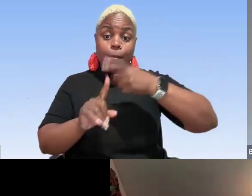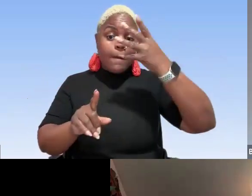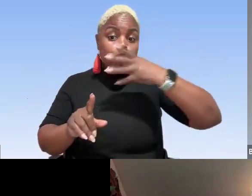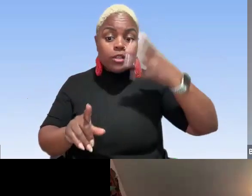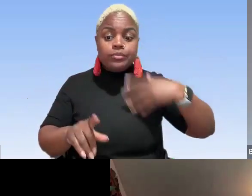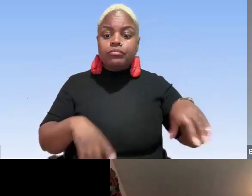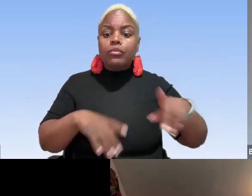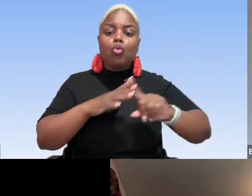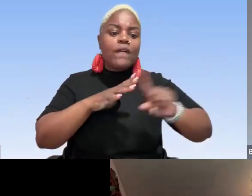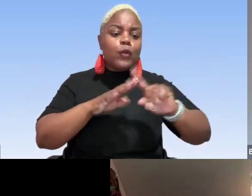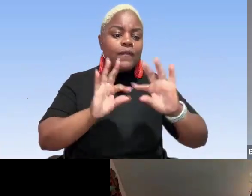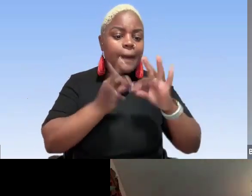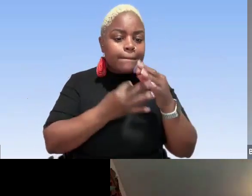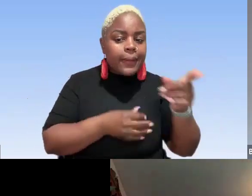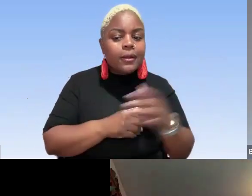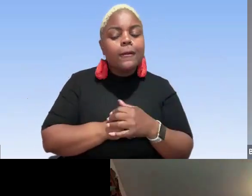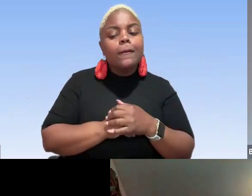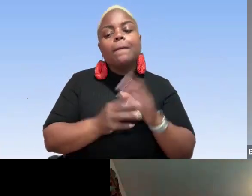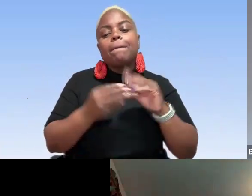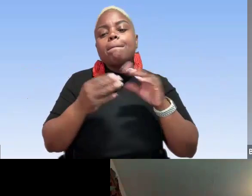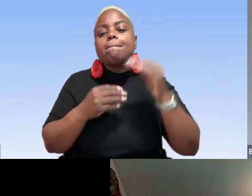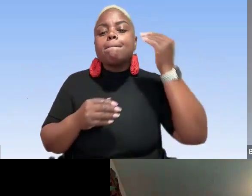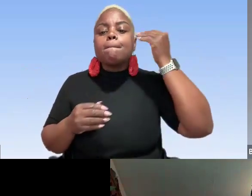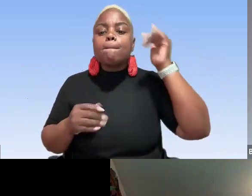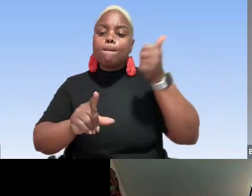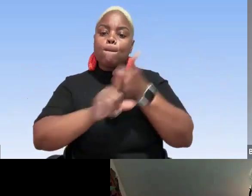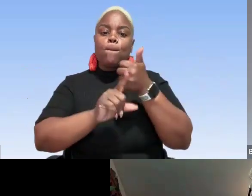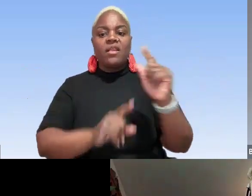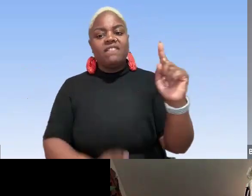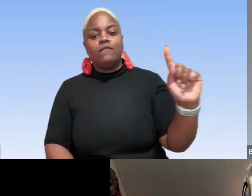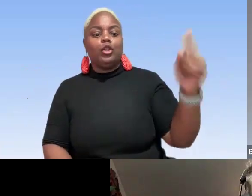Somali first-gen folks who were non-verbal because they're autistic